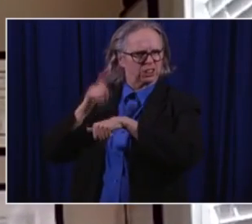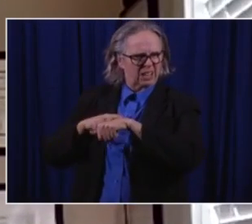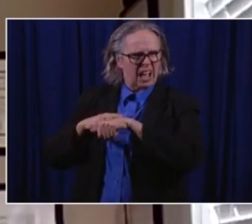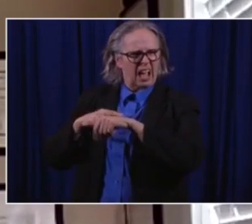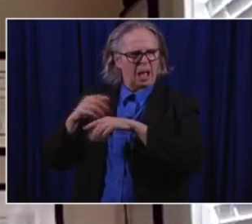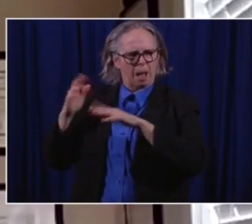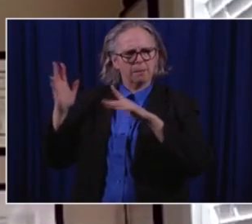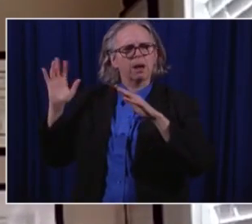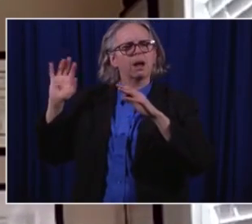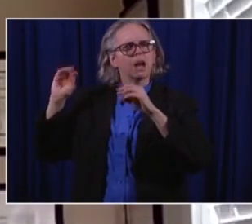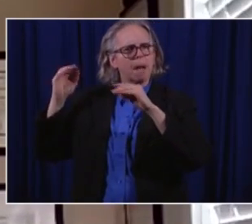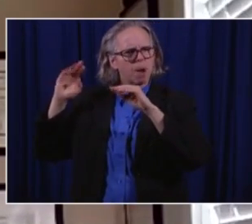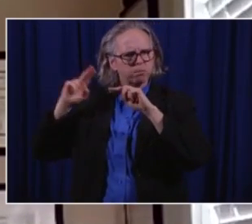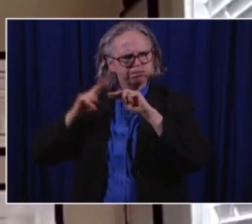know you're absolutely right